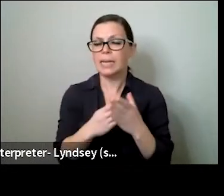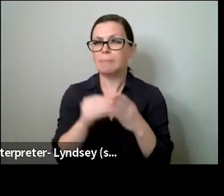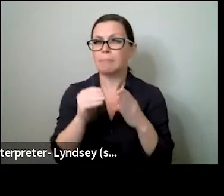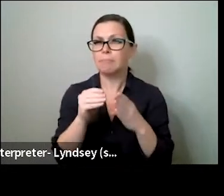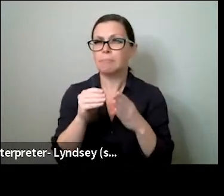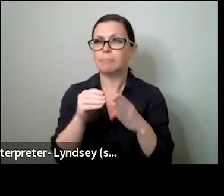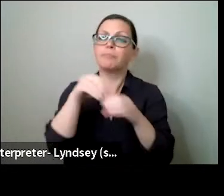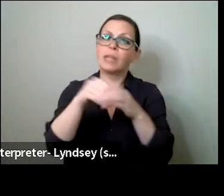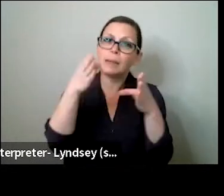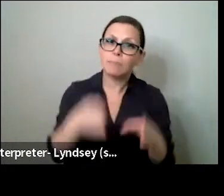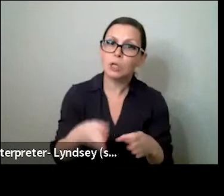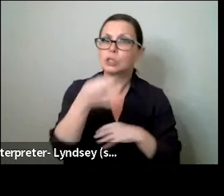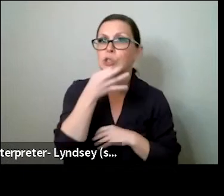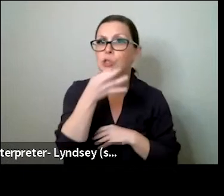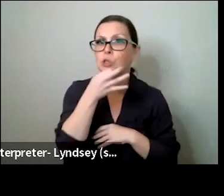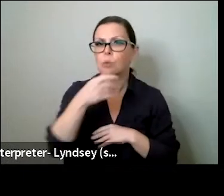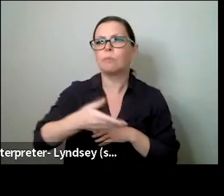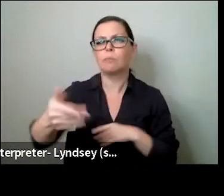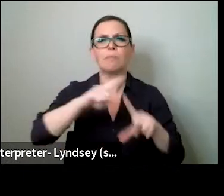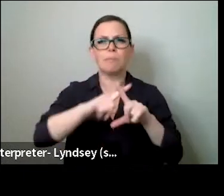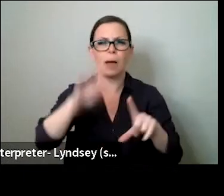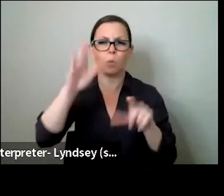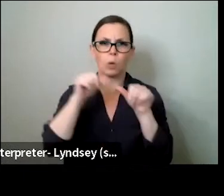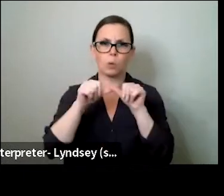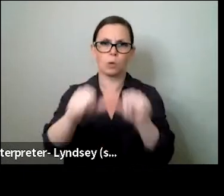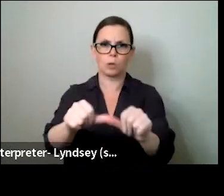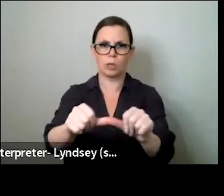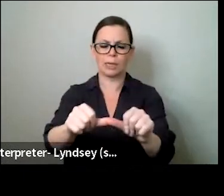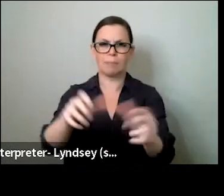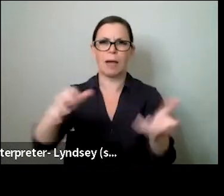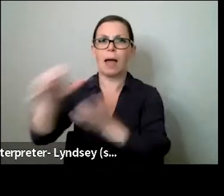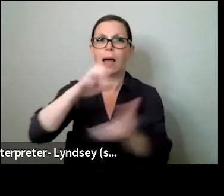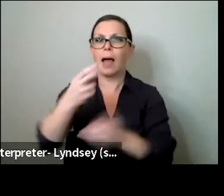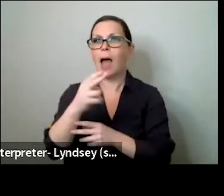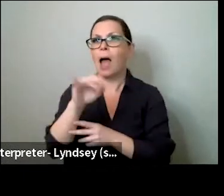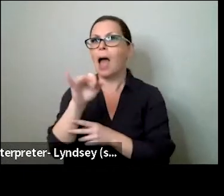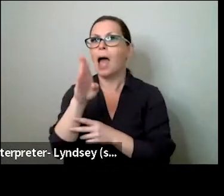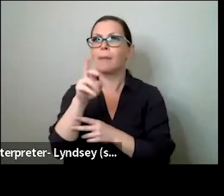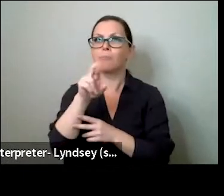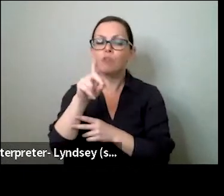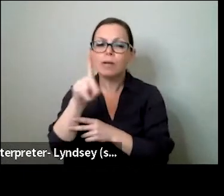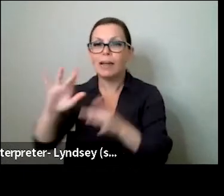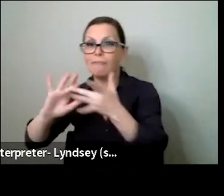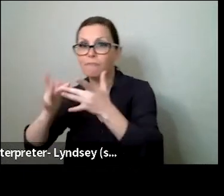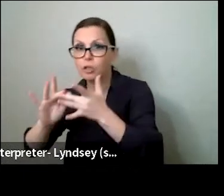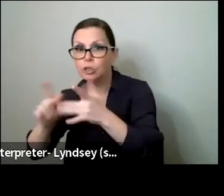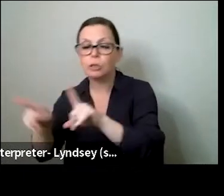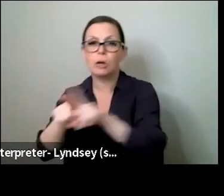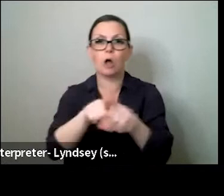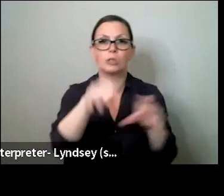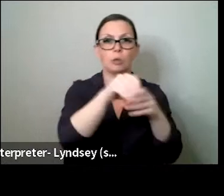but we plan to always maintain this hybrid of virtual and in-person programming.